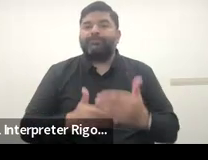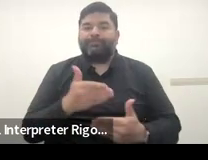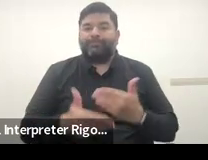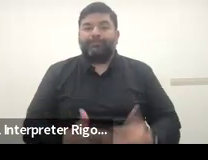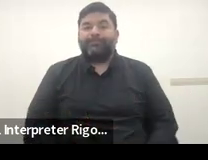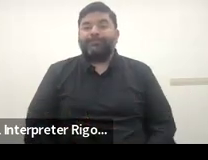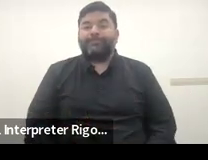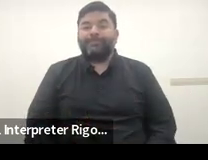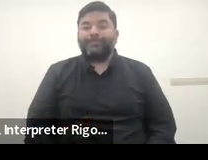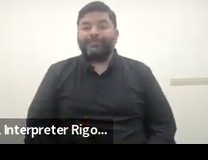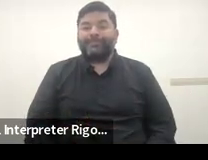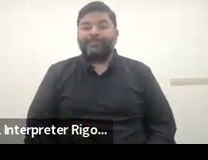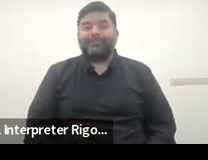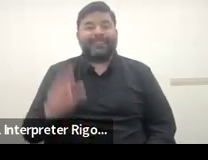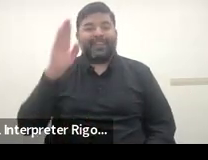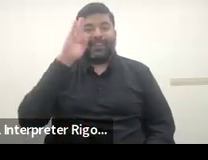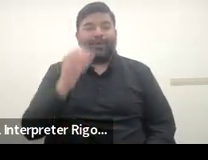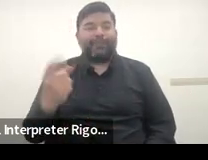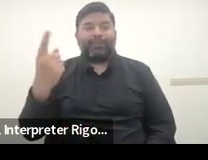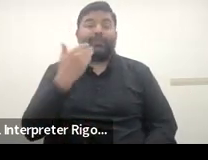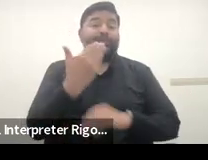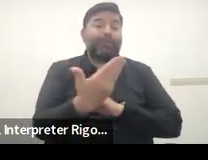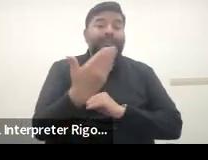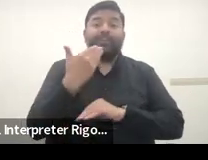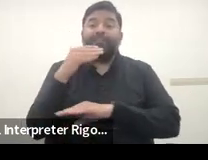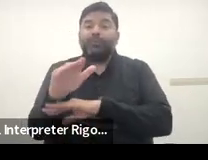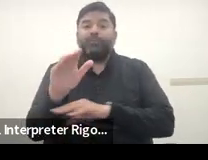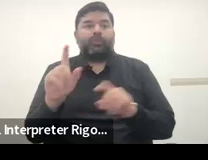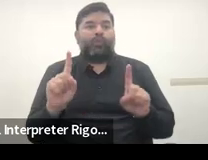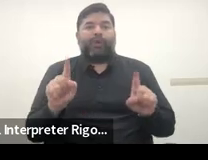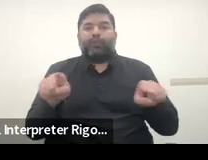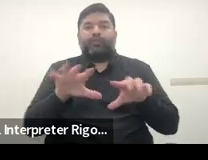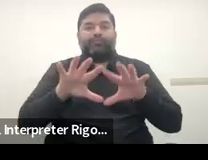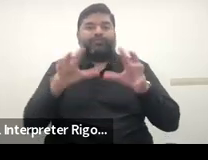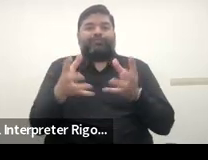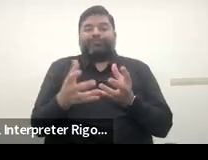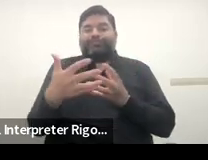All right good morning or afternoon or wherever you are to everybody I am not